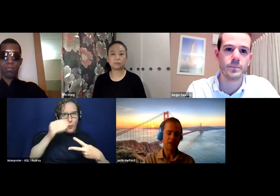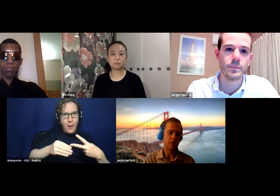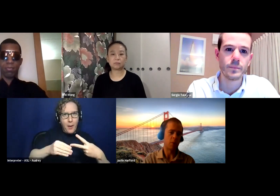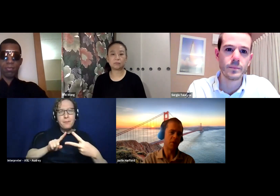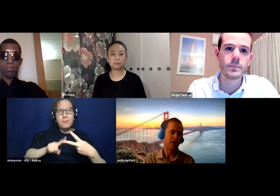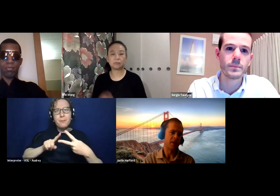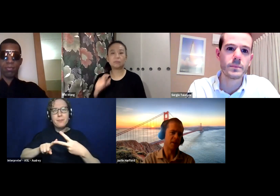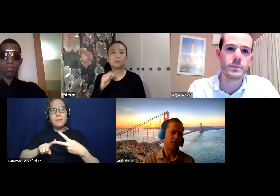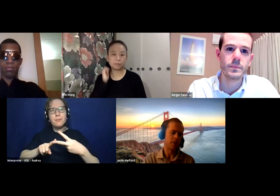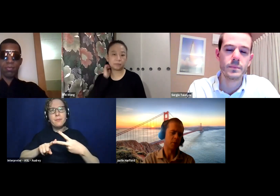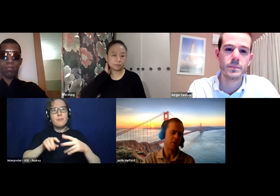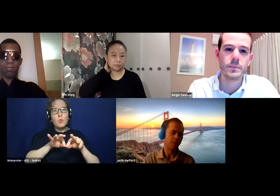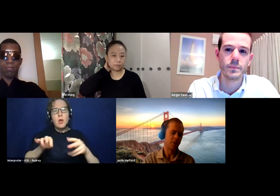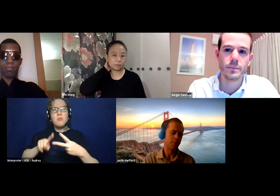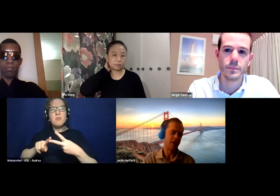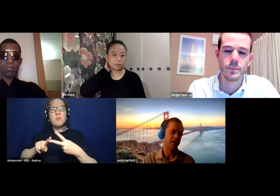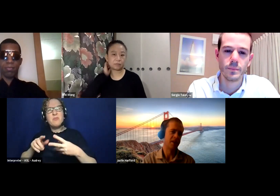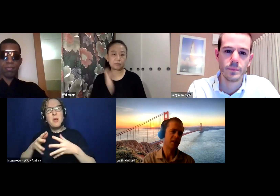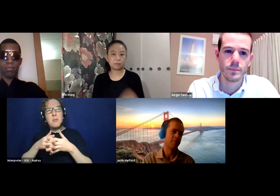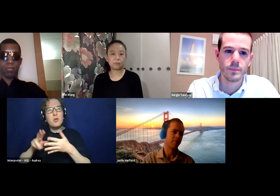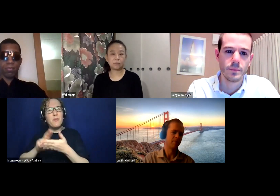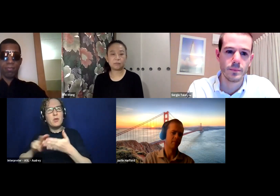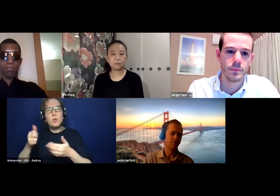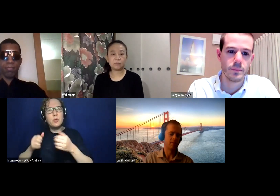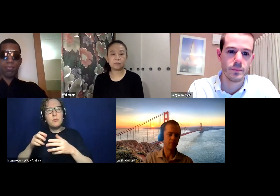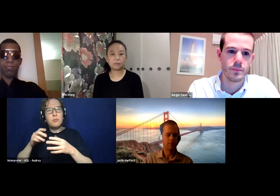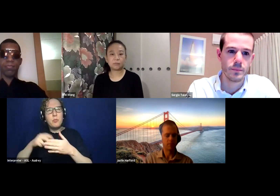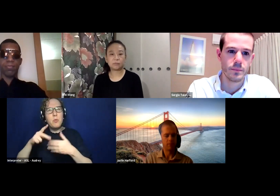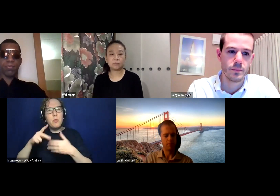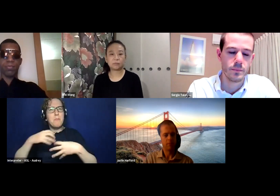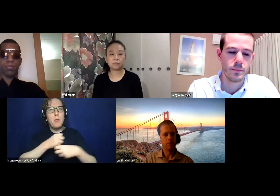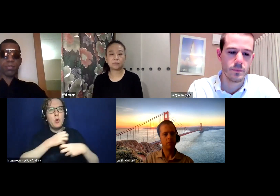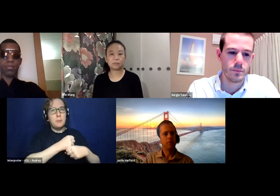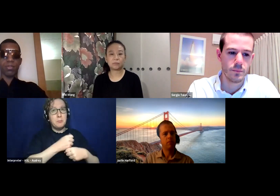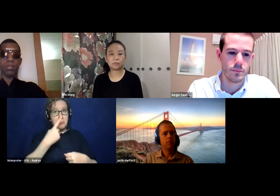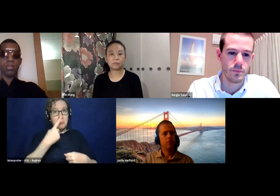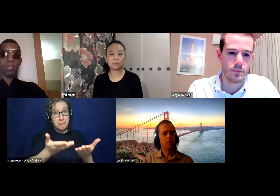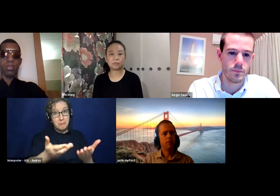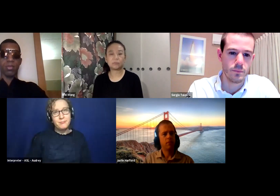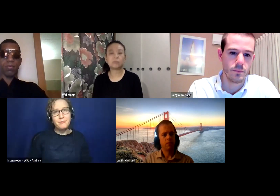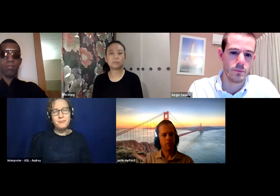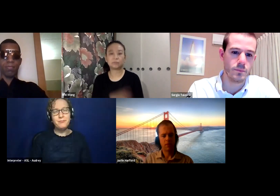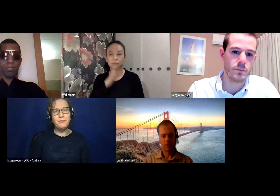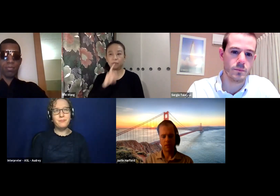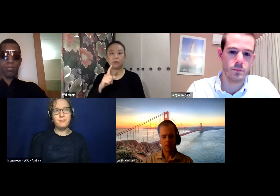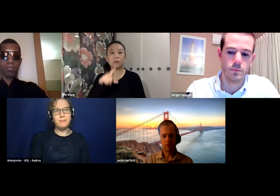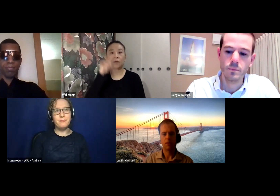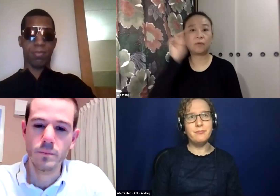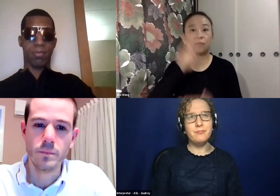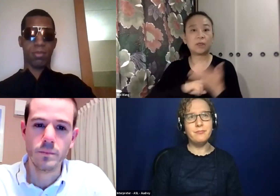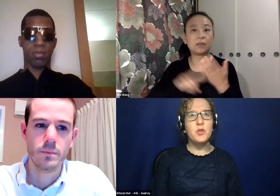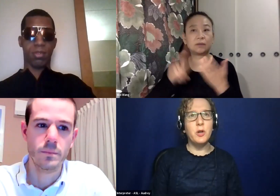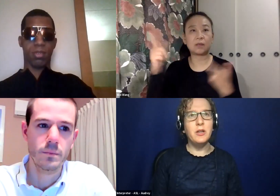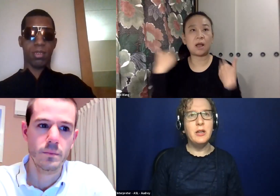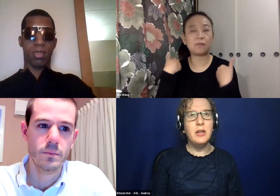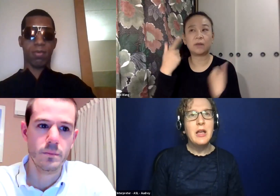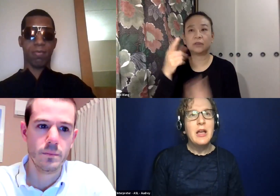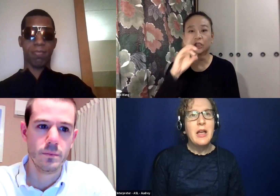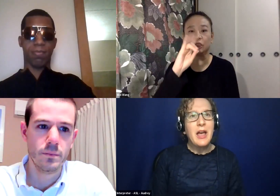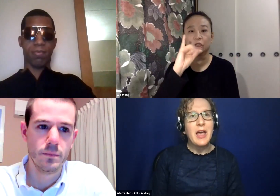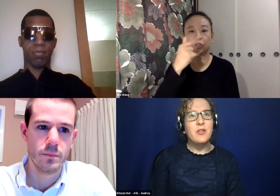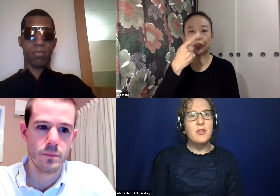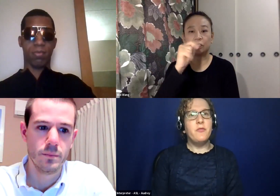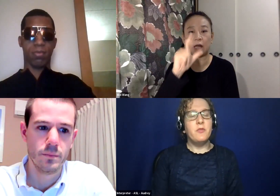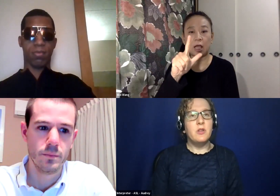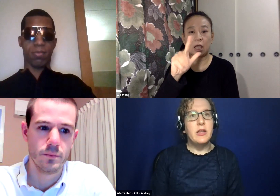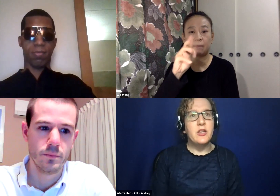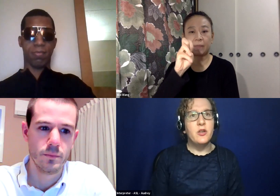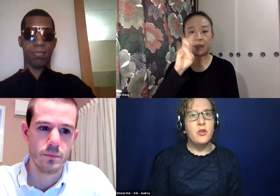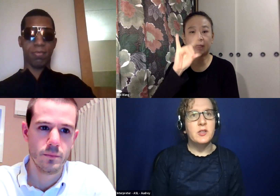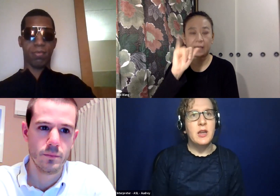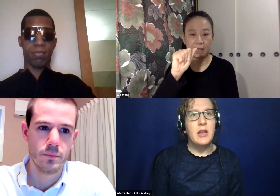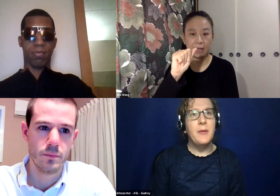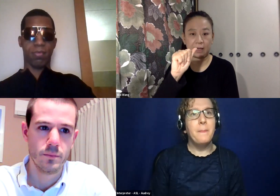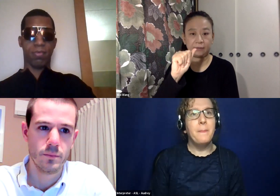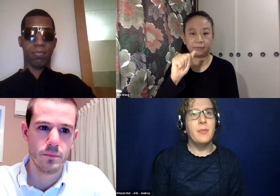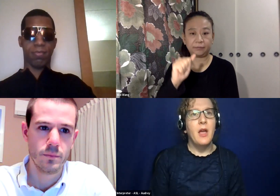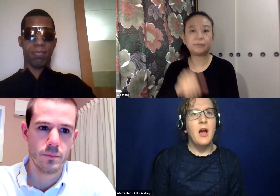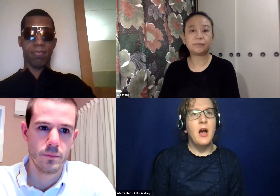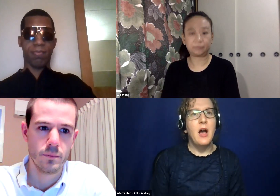were the different programs you completed. >> WEI WANG: Sure. At Gallaudet University,